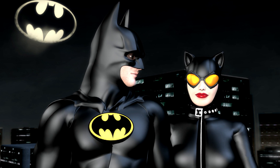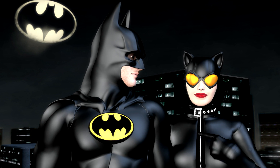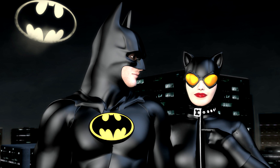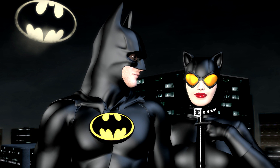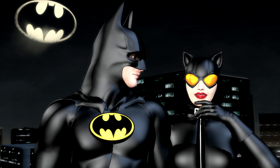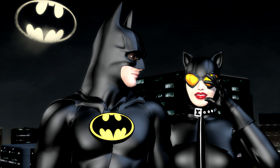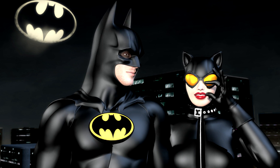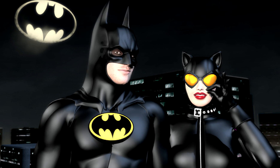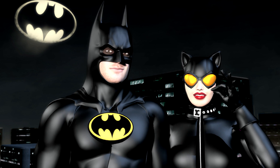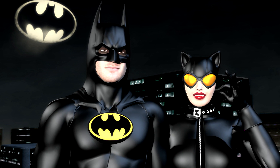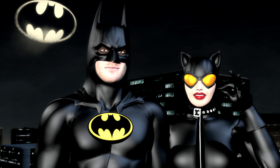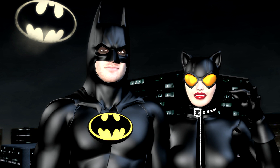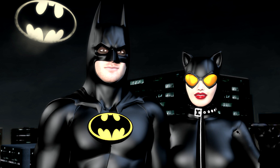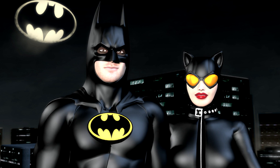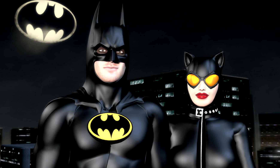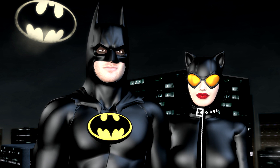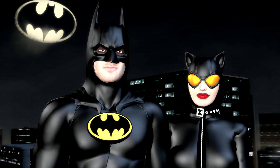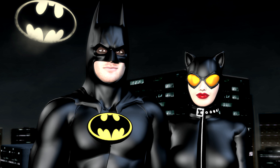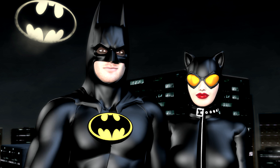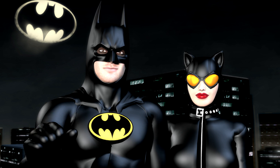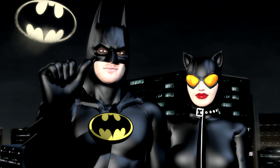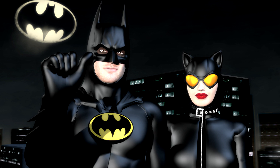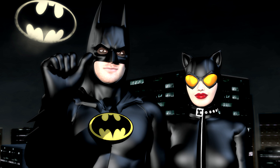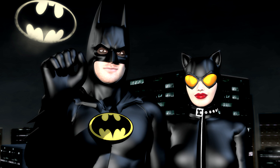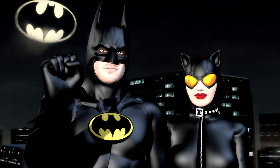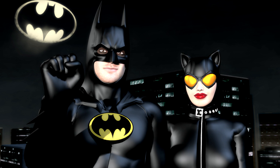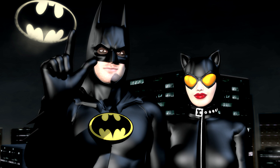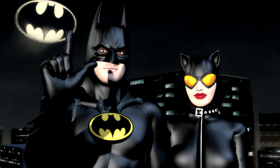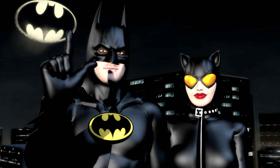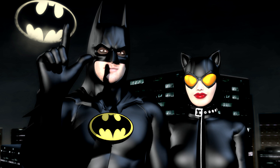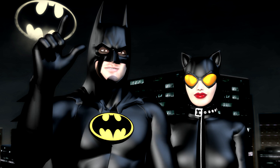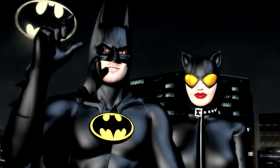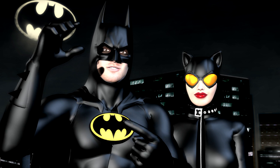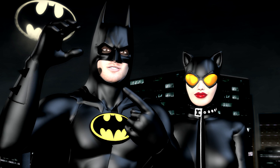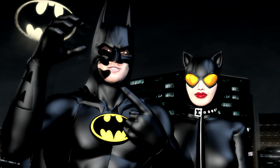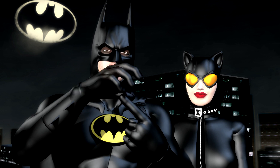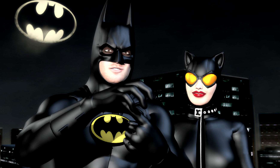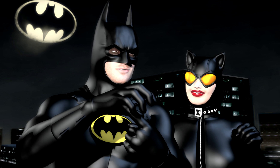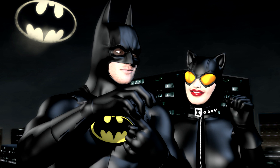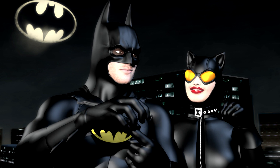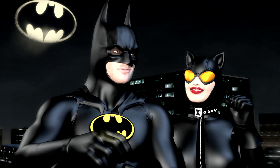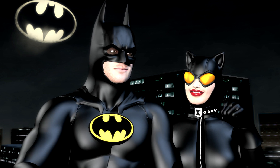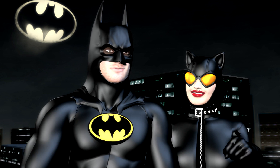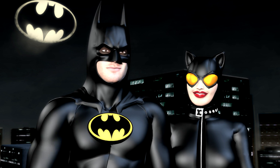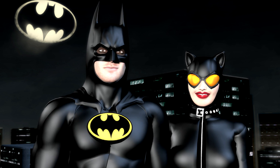I am Catwoman ASL Champ Yes